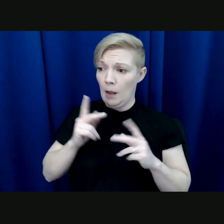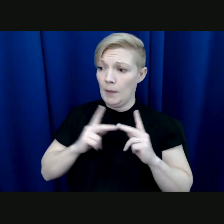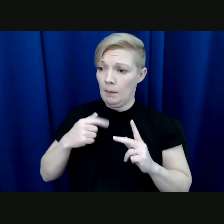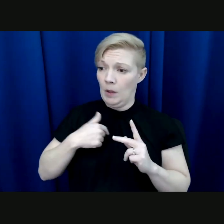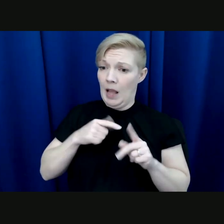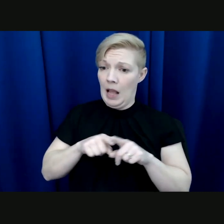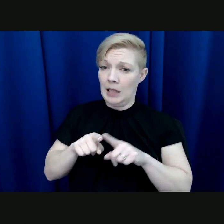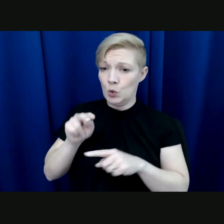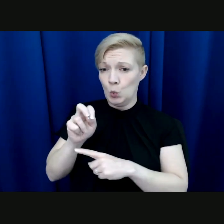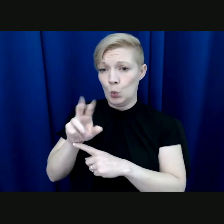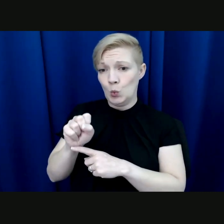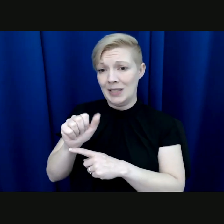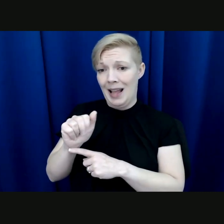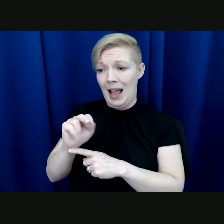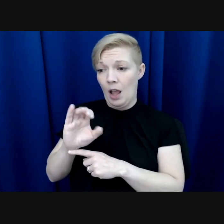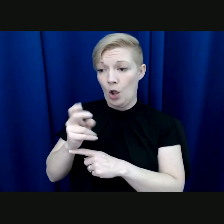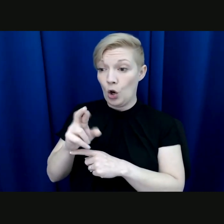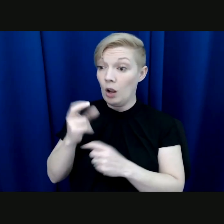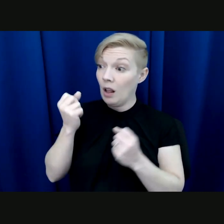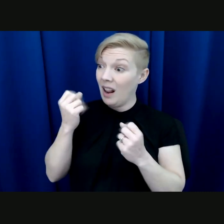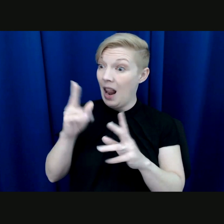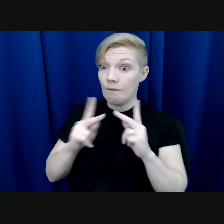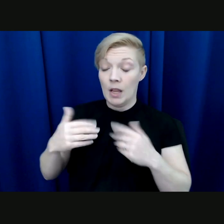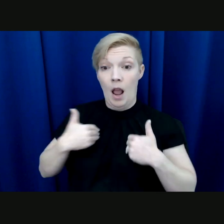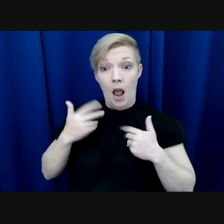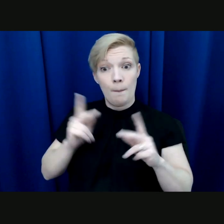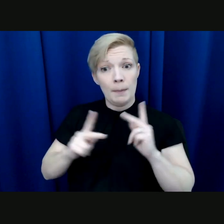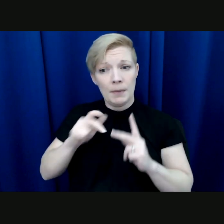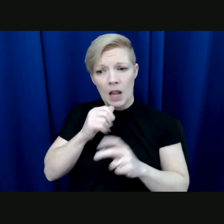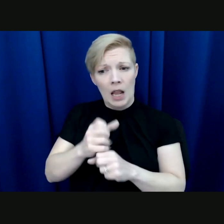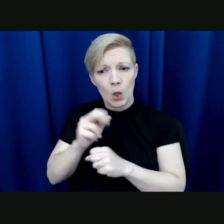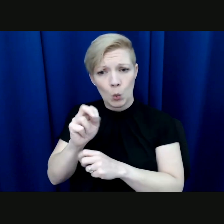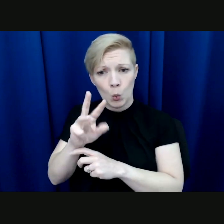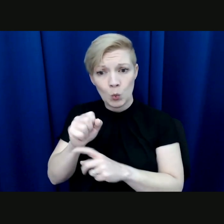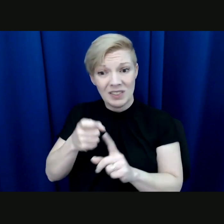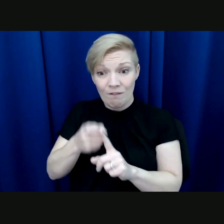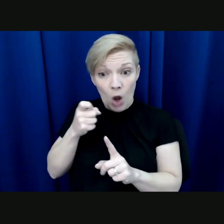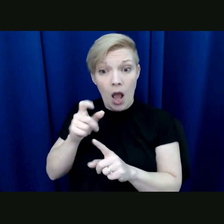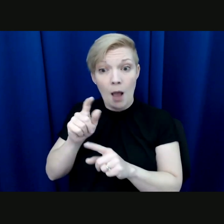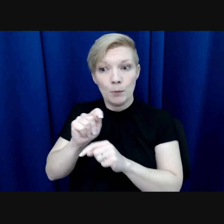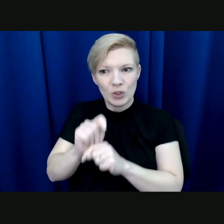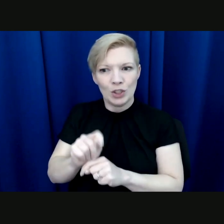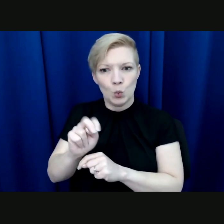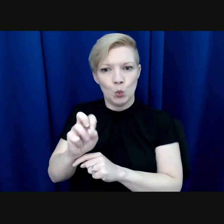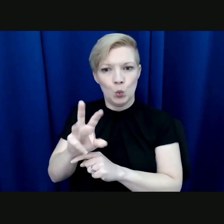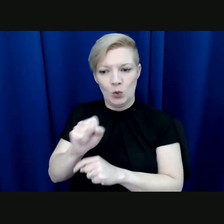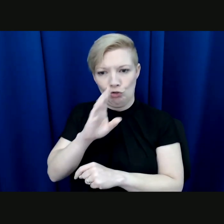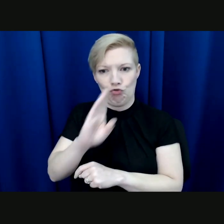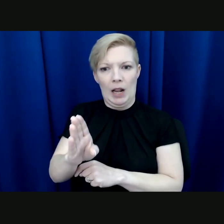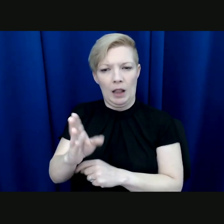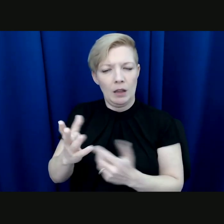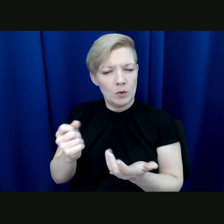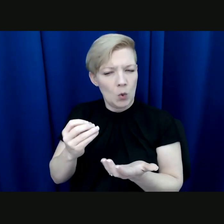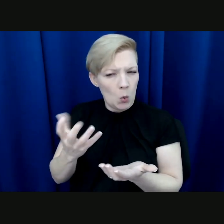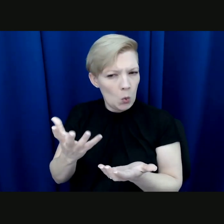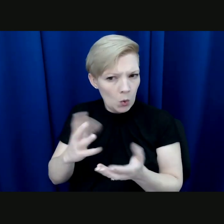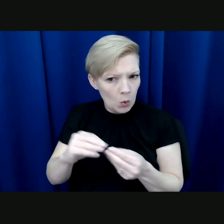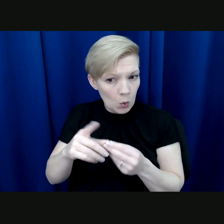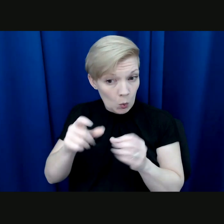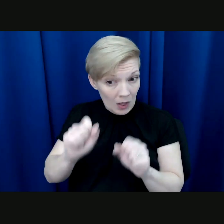from traditional news sources anymore. And I was wondering if you could speak to how NBC, like Climate and some of the work you've done,